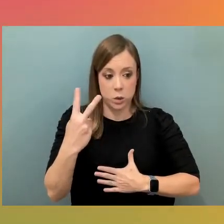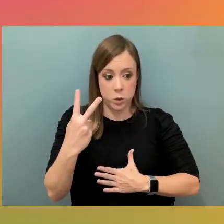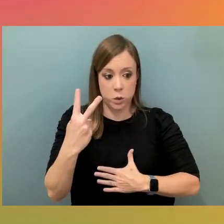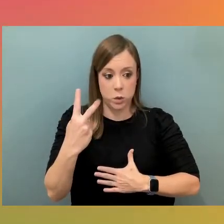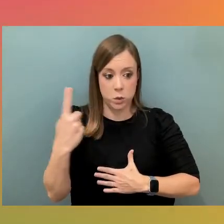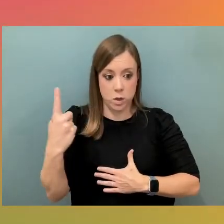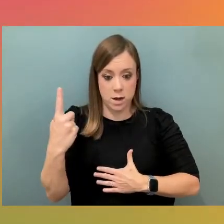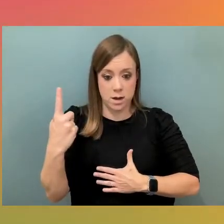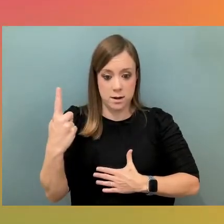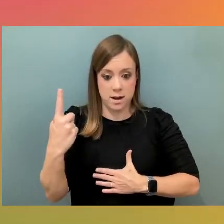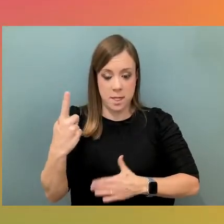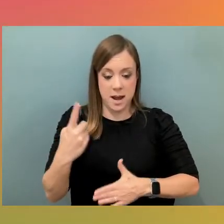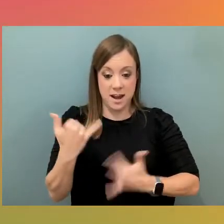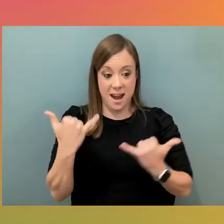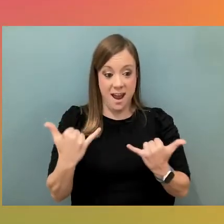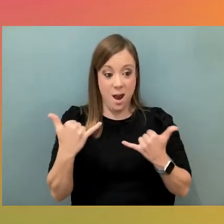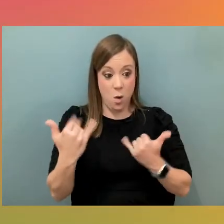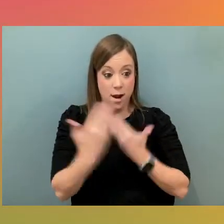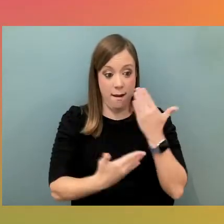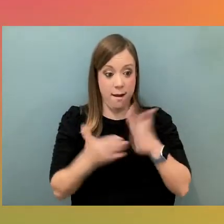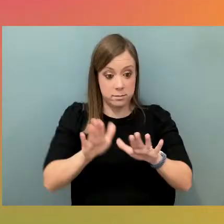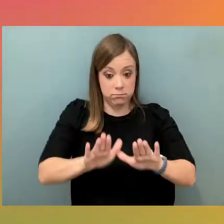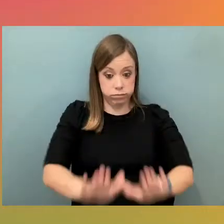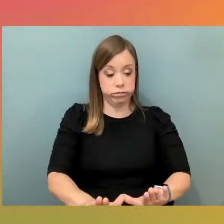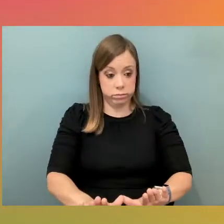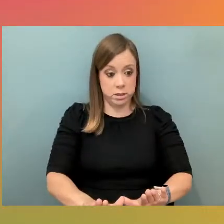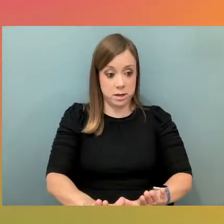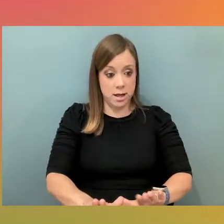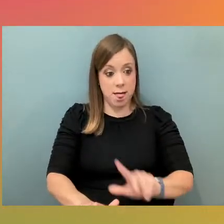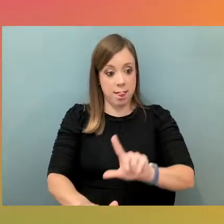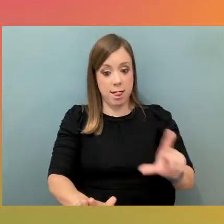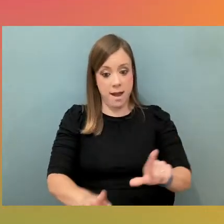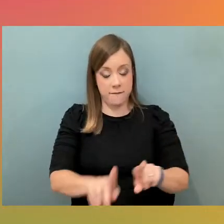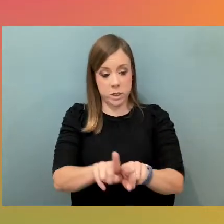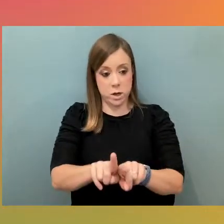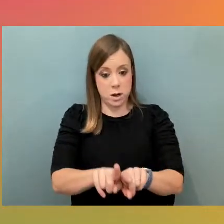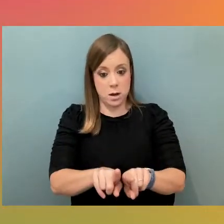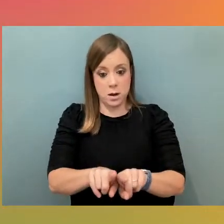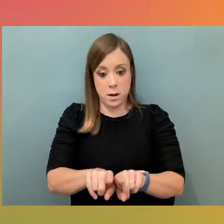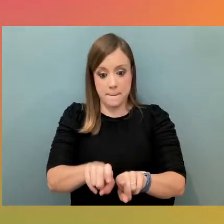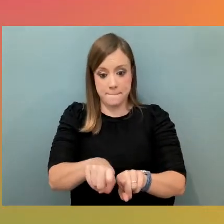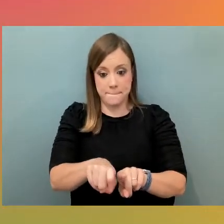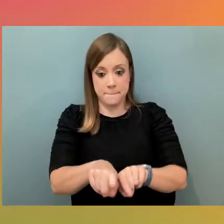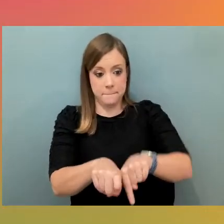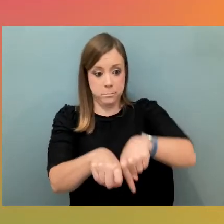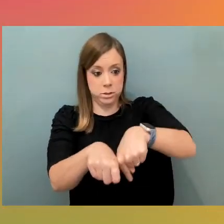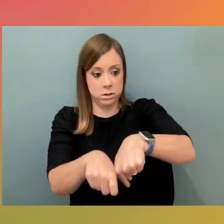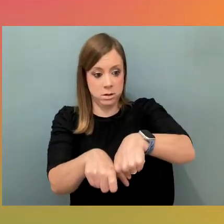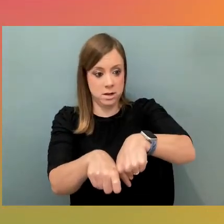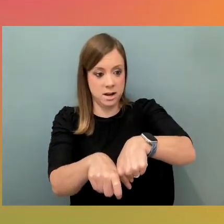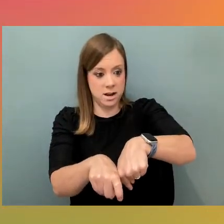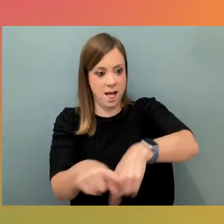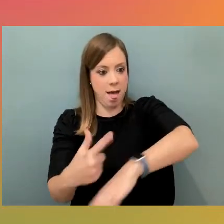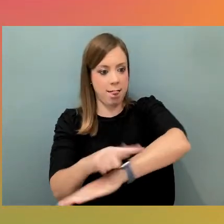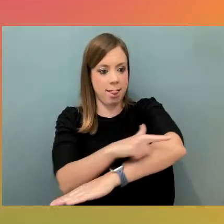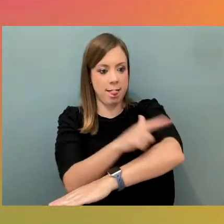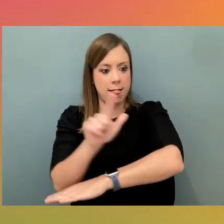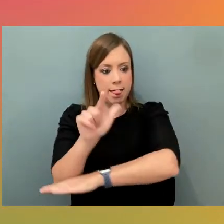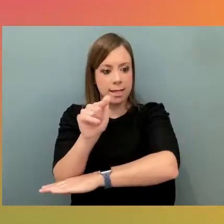LIFT YOUR HEART UP. BREATH FOR THREE, AND TWO, ONE. TAKE YOUR HANDS DOWN. UP TELL THE LEFT FOOT BACK SO